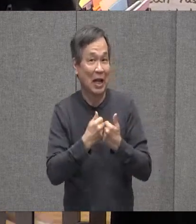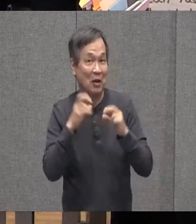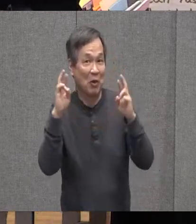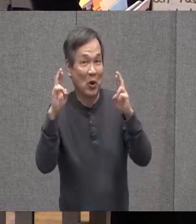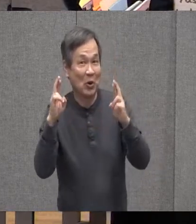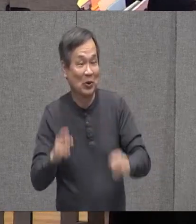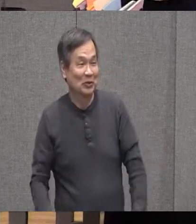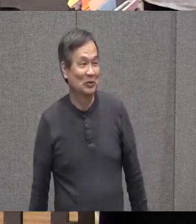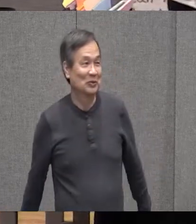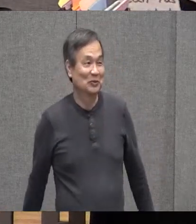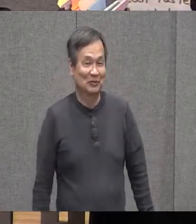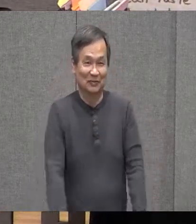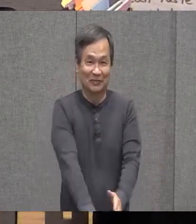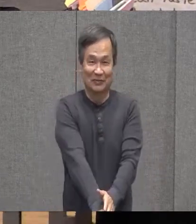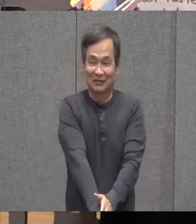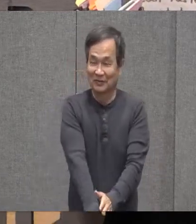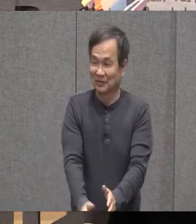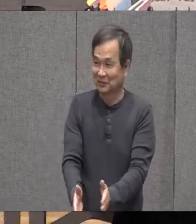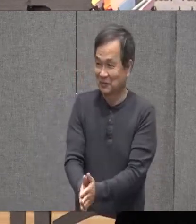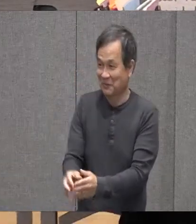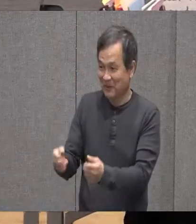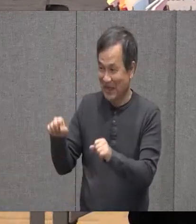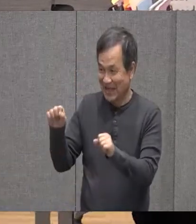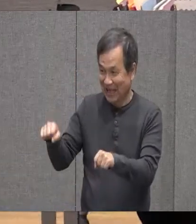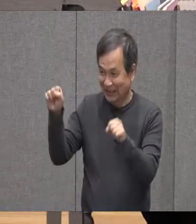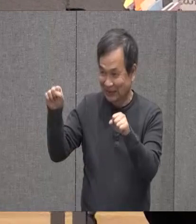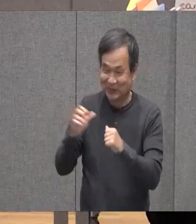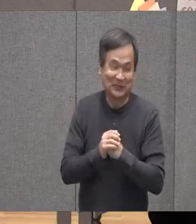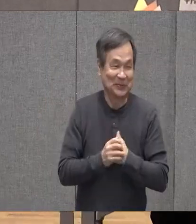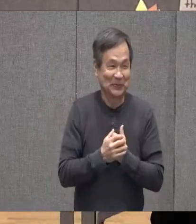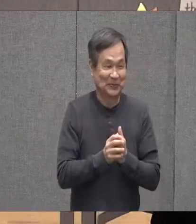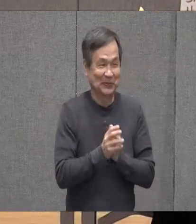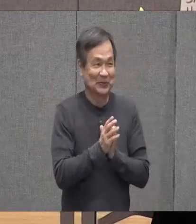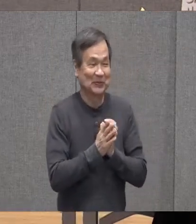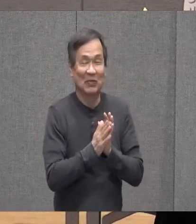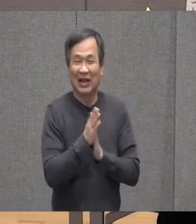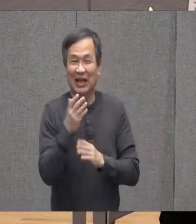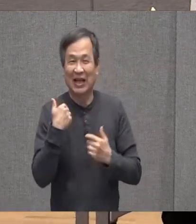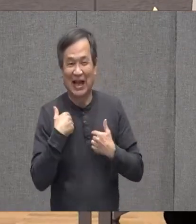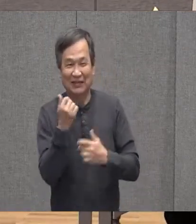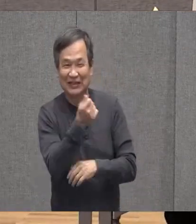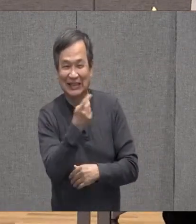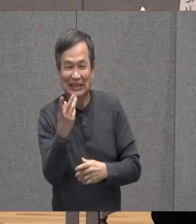I have a couple of games that I'm gonna be playing with you, so that should be quite interesting.